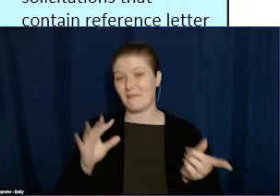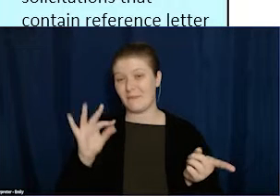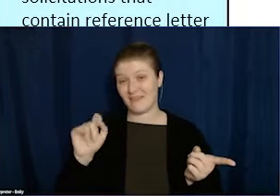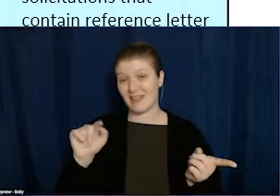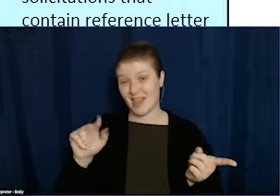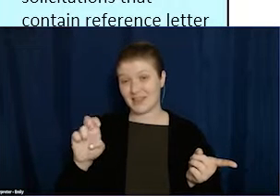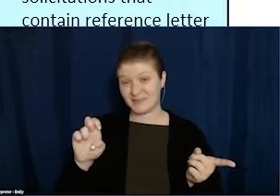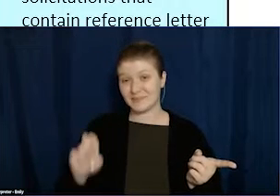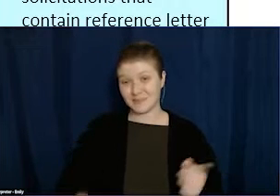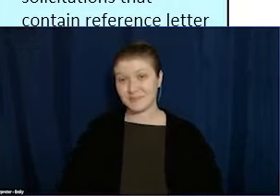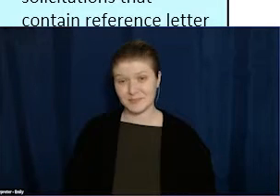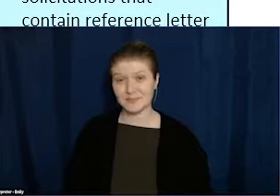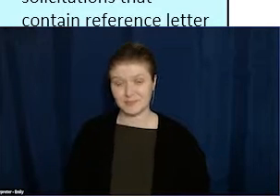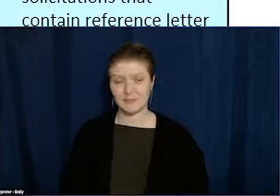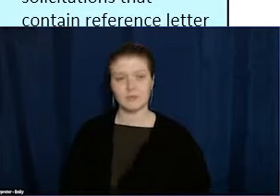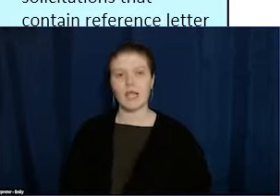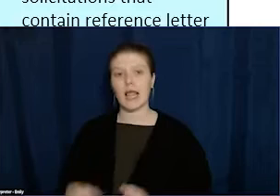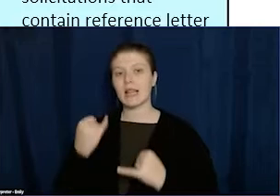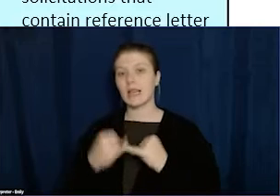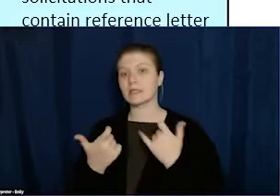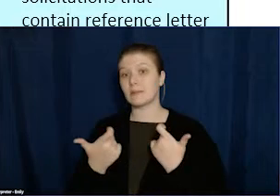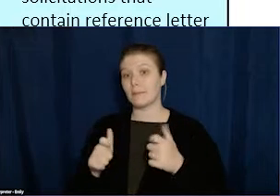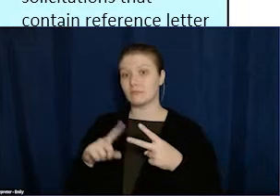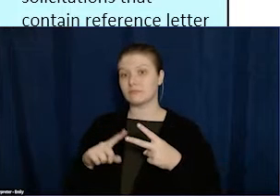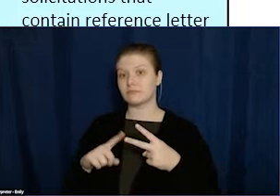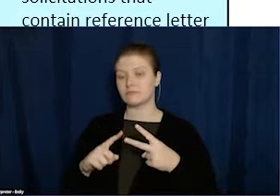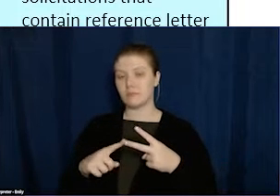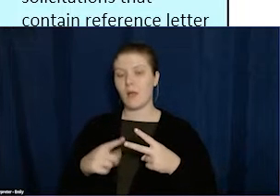The last big item that we have left over are postdoctoral fellowships.